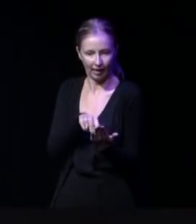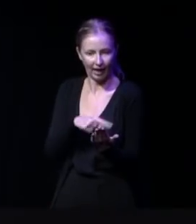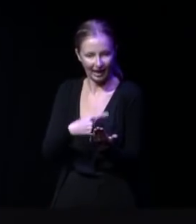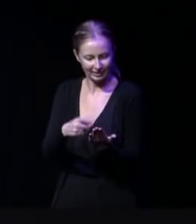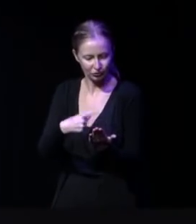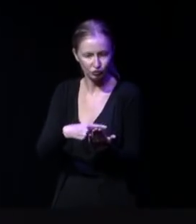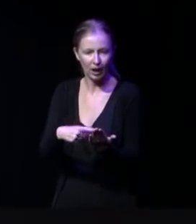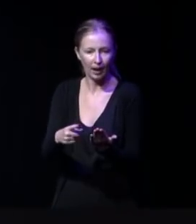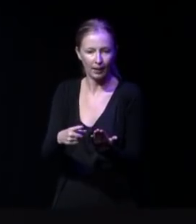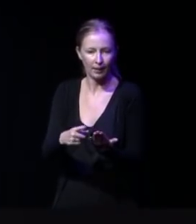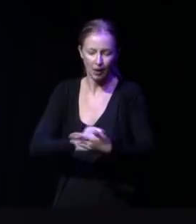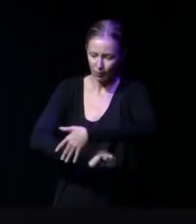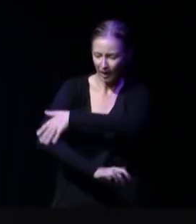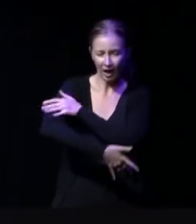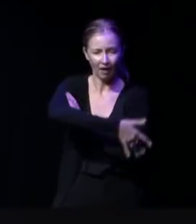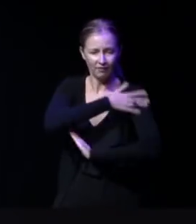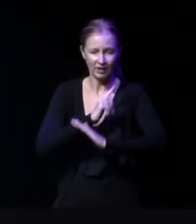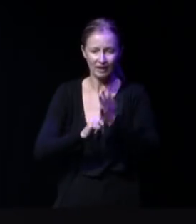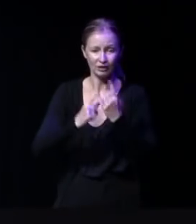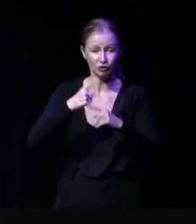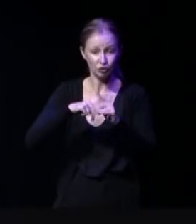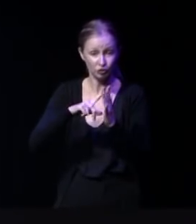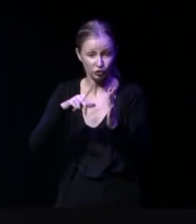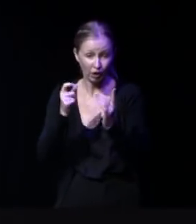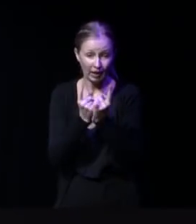We coat ourselves in toxic potions to smell less